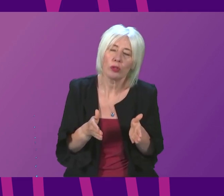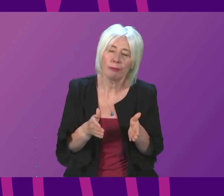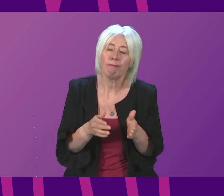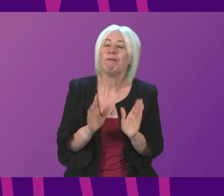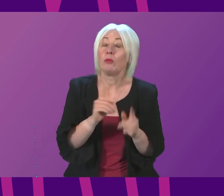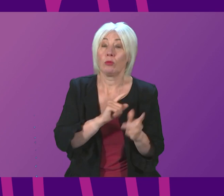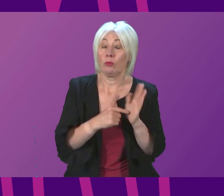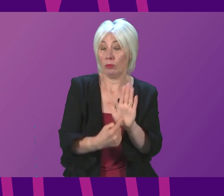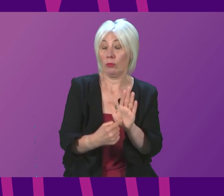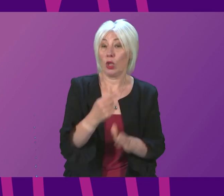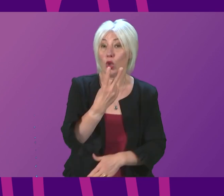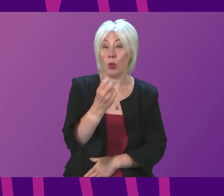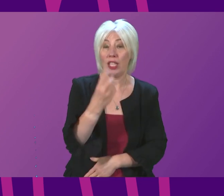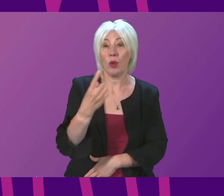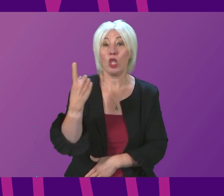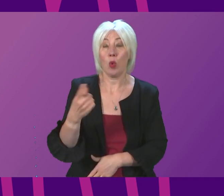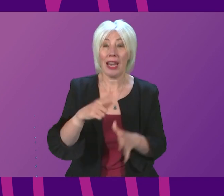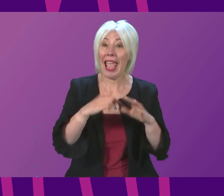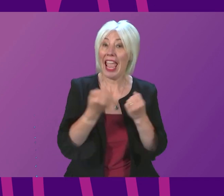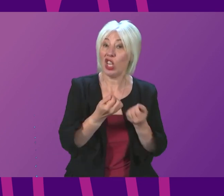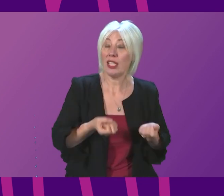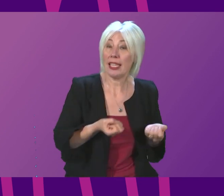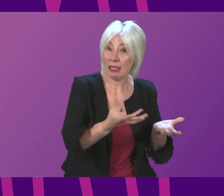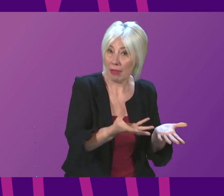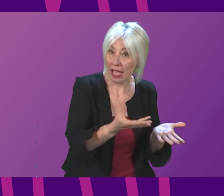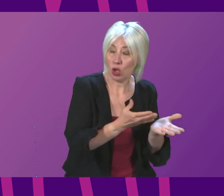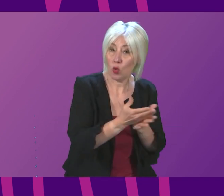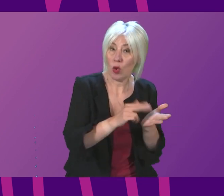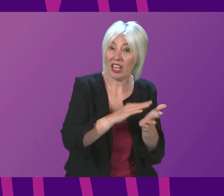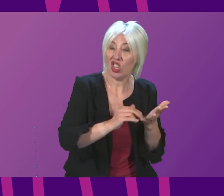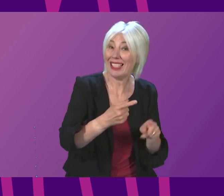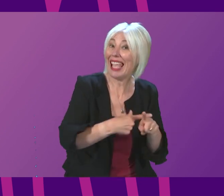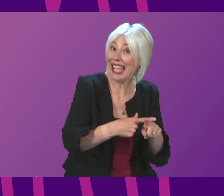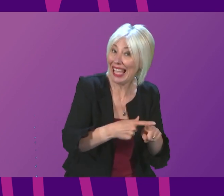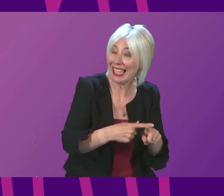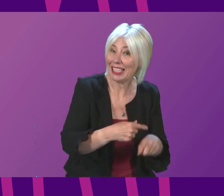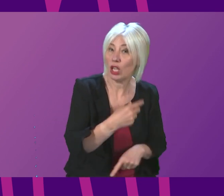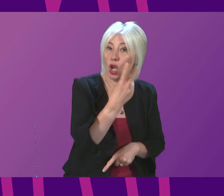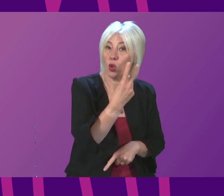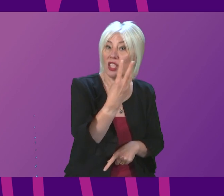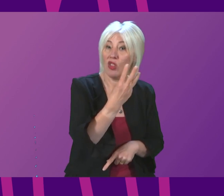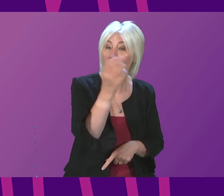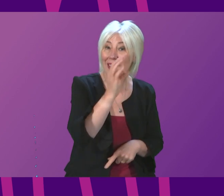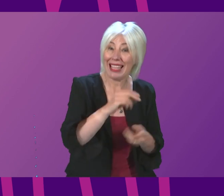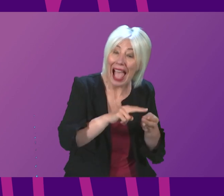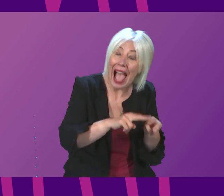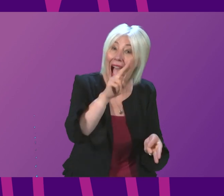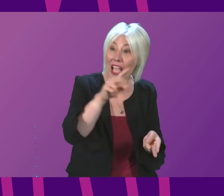In 2021, agency spending in NHS England was 23 per cent higher than in Scotland.